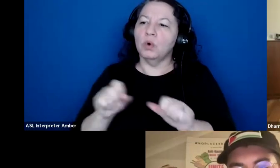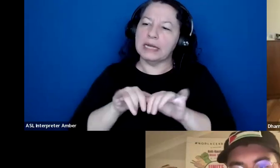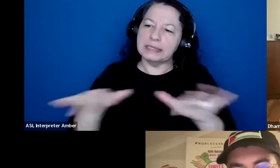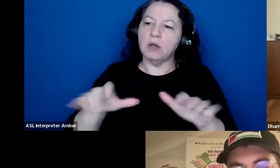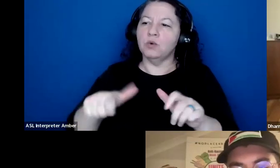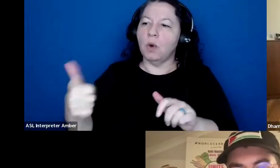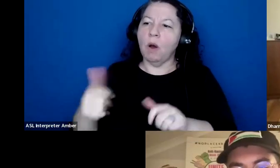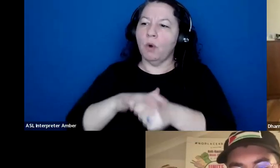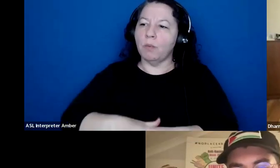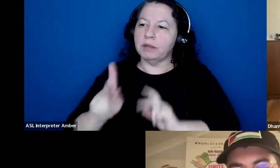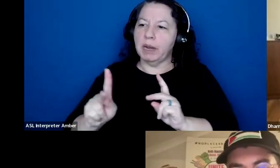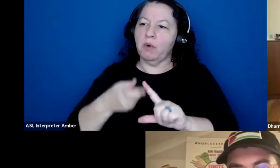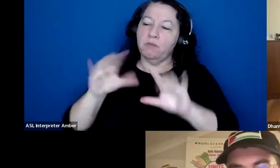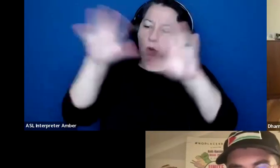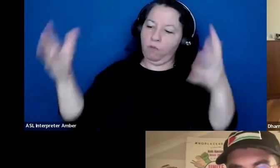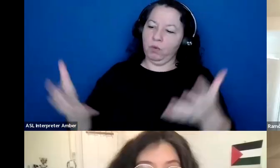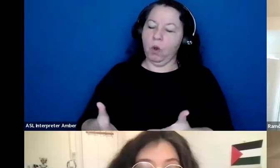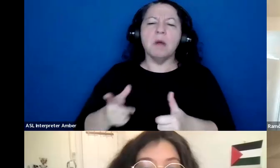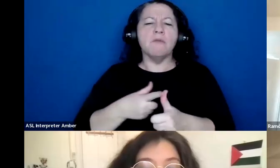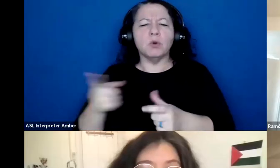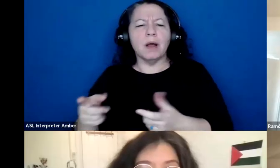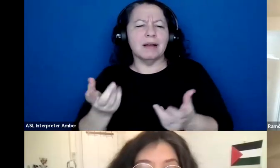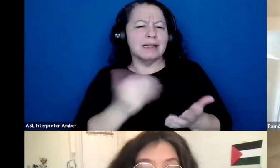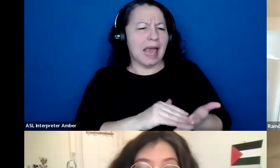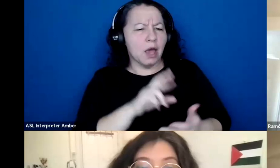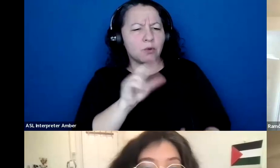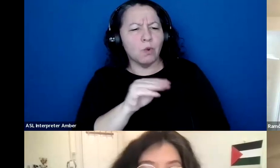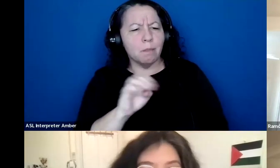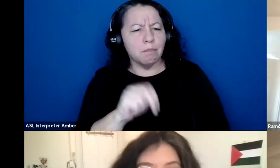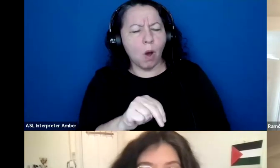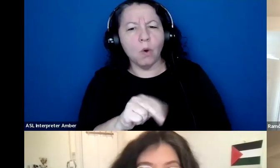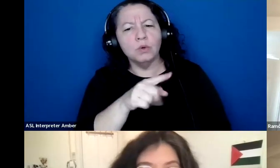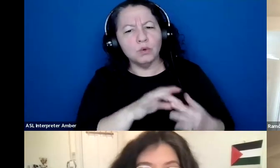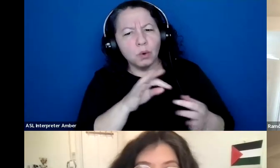But first, I'll turn back to Ramon. You mentioned this phrase "starving the war machine,"